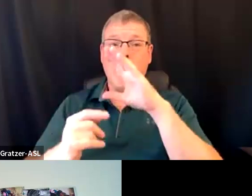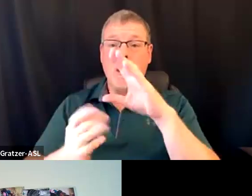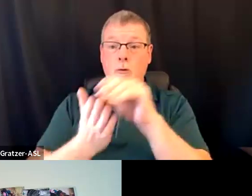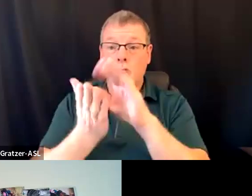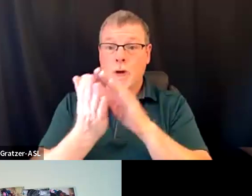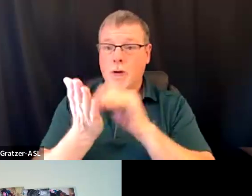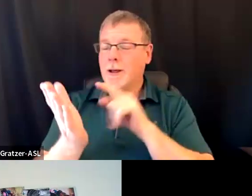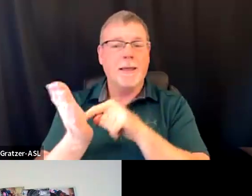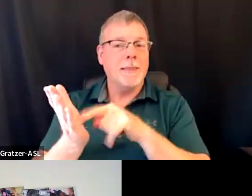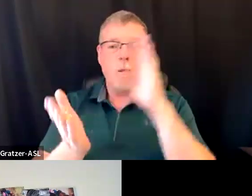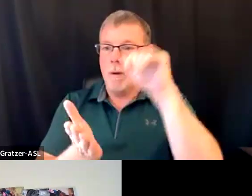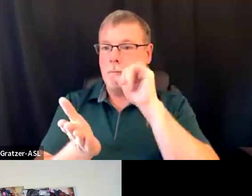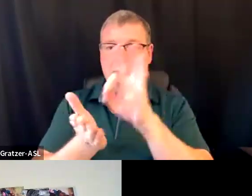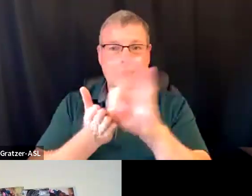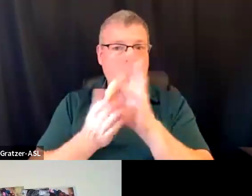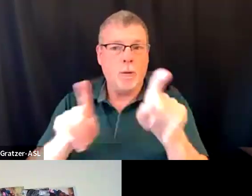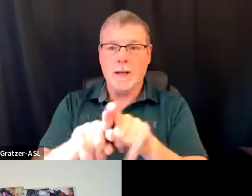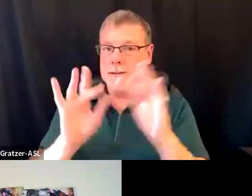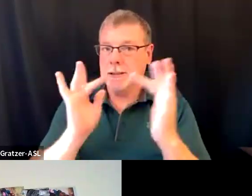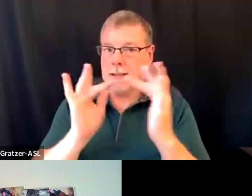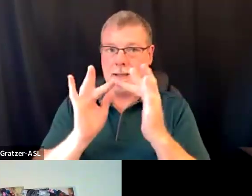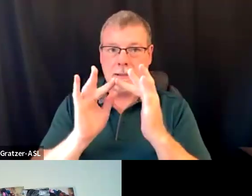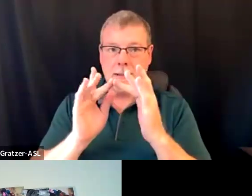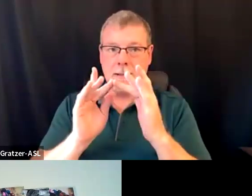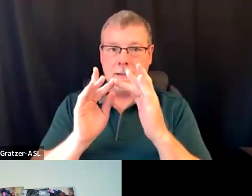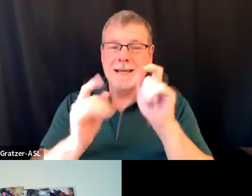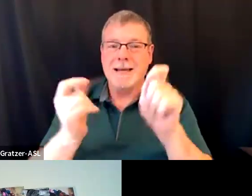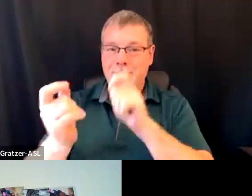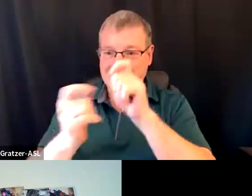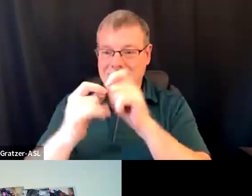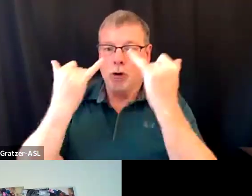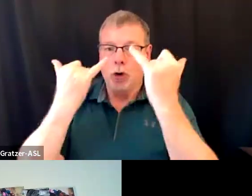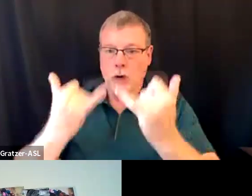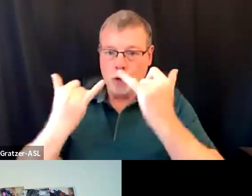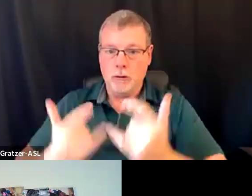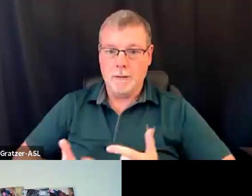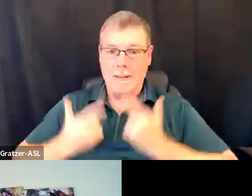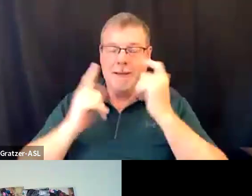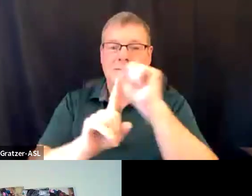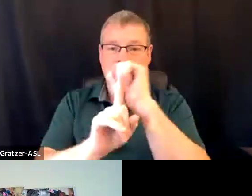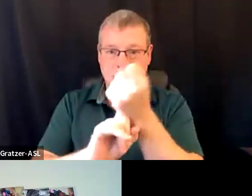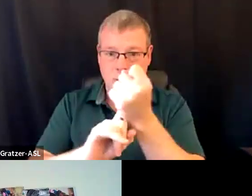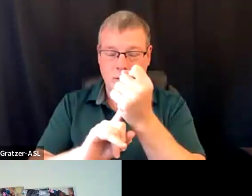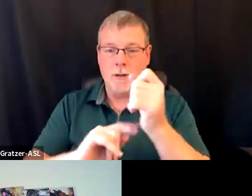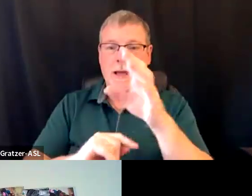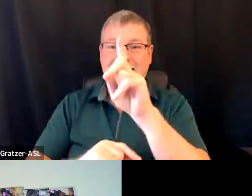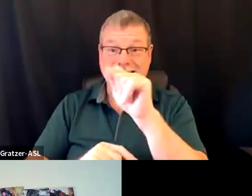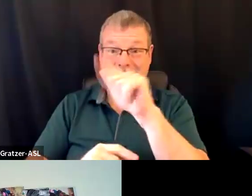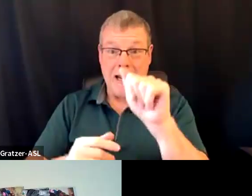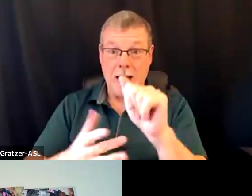those aren't going to be counted as contacts. You need to go specifically to that current living situation data element and record the contacts there